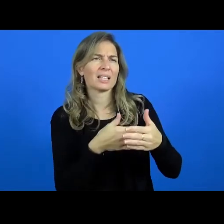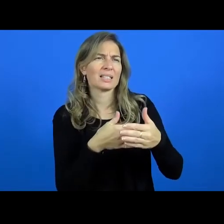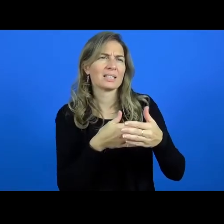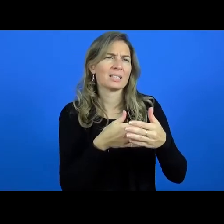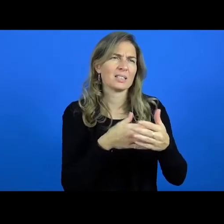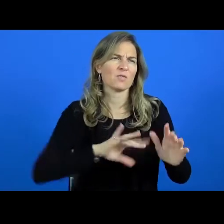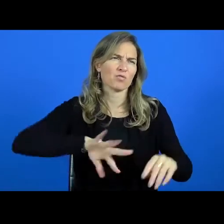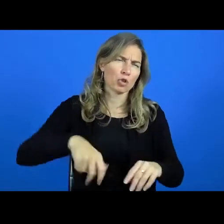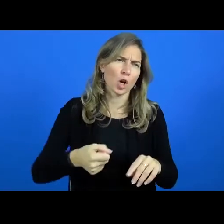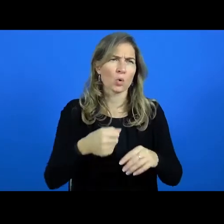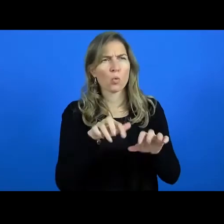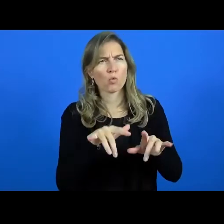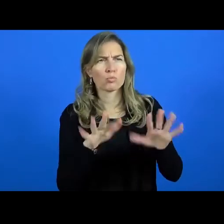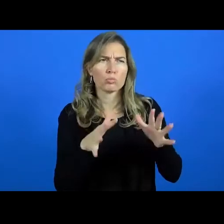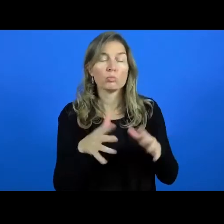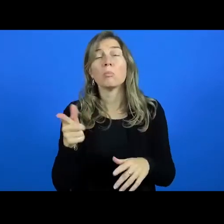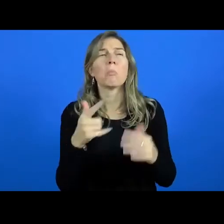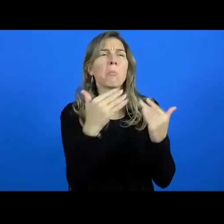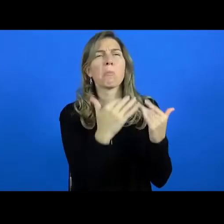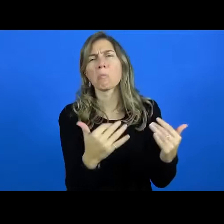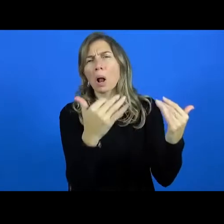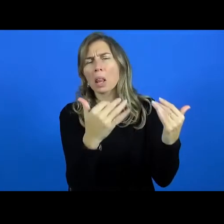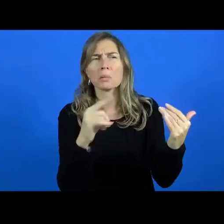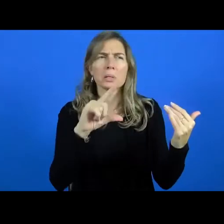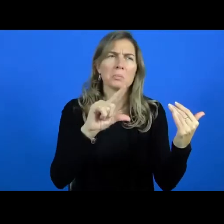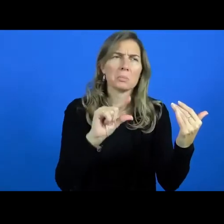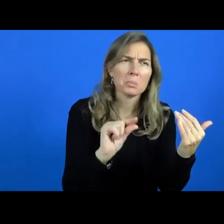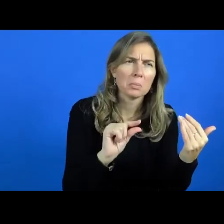We can't go into political activity, we can't go into judicial activity,